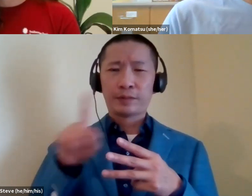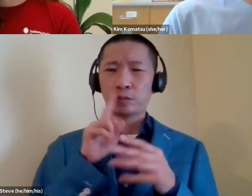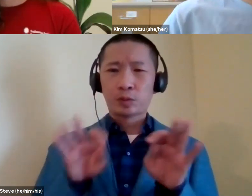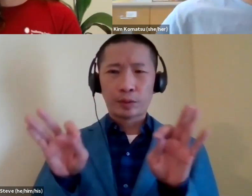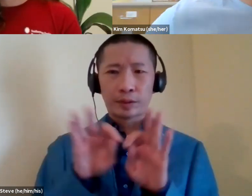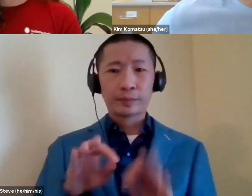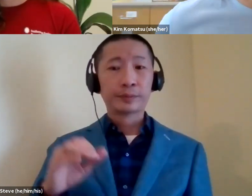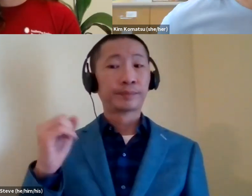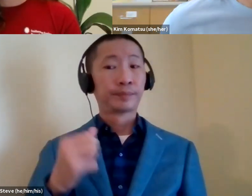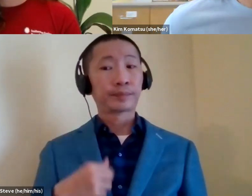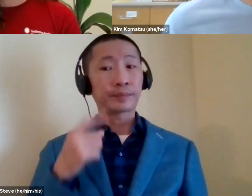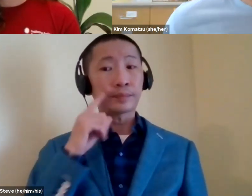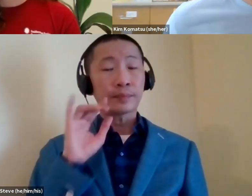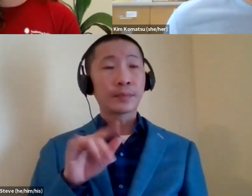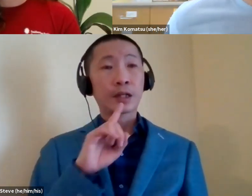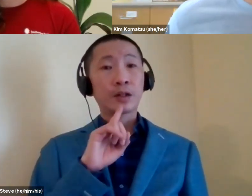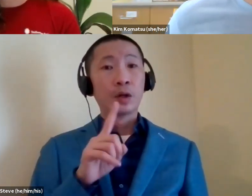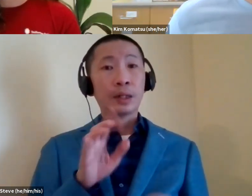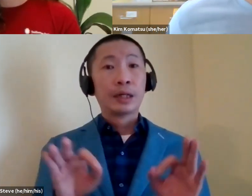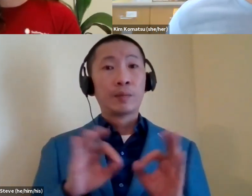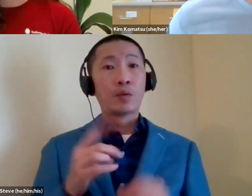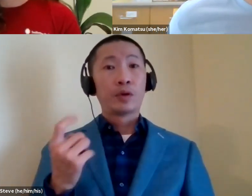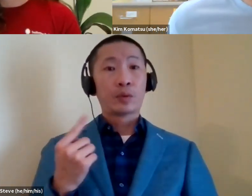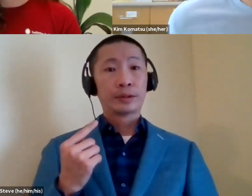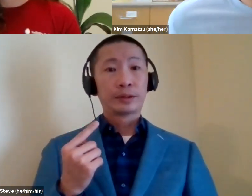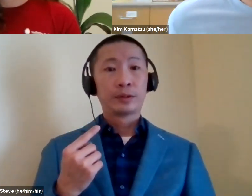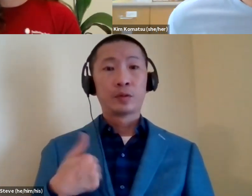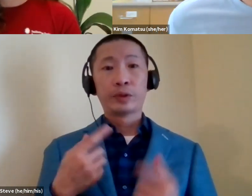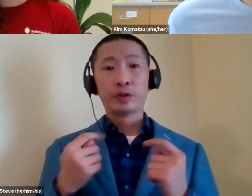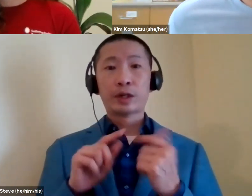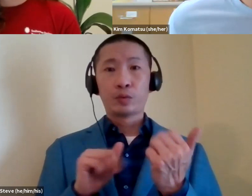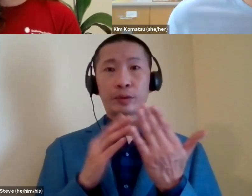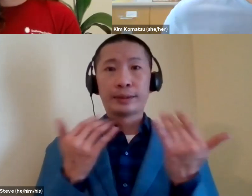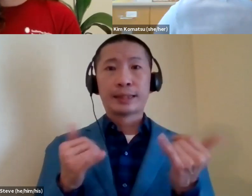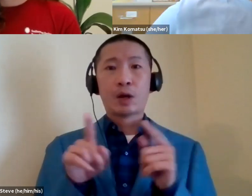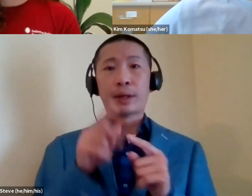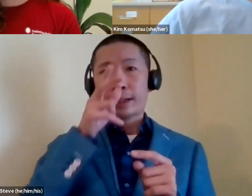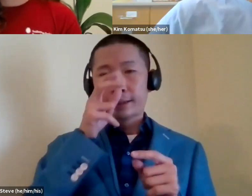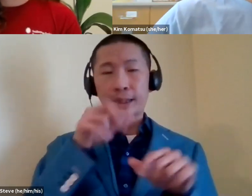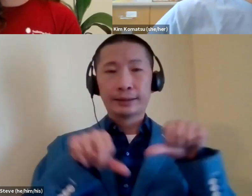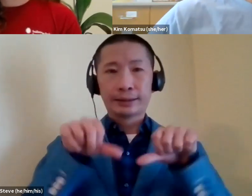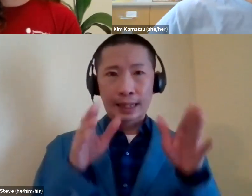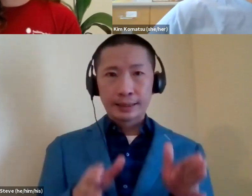Kim Komatsu (she/her): Yeah I think this is a really critical question that we are trying to address right now as scientist. So there's some evidence